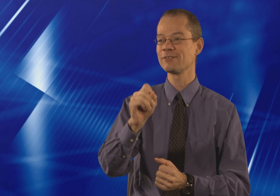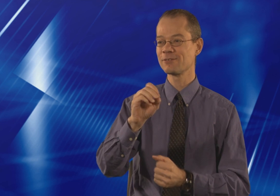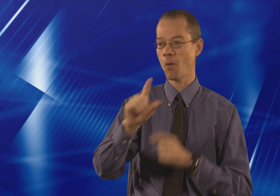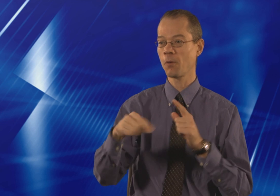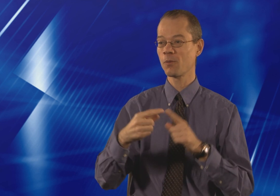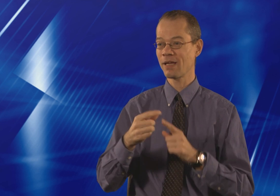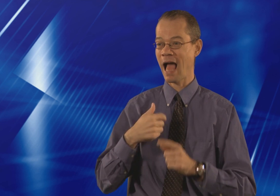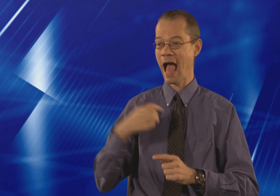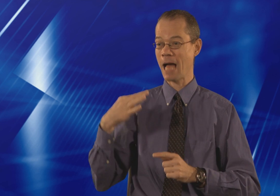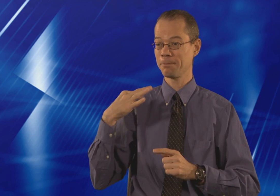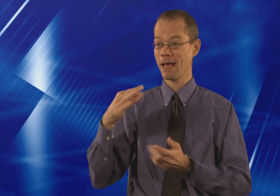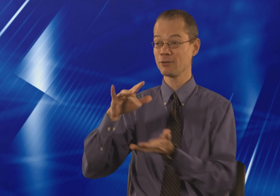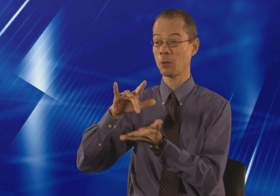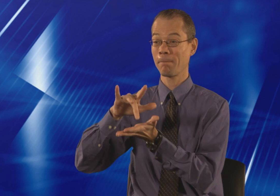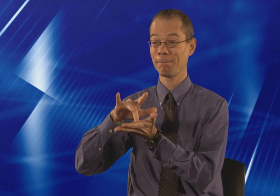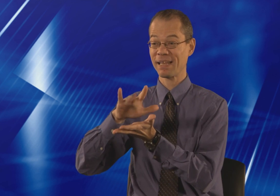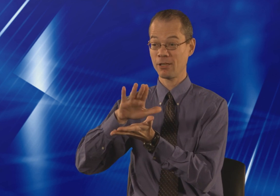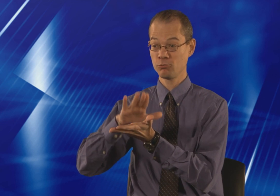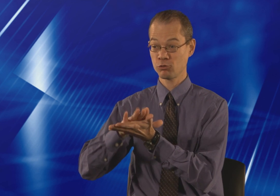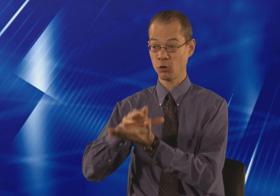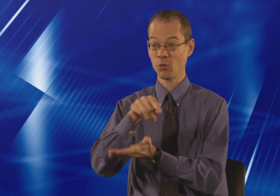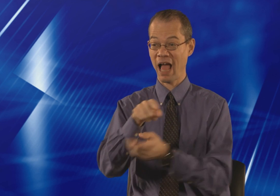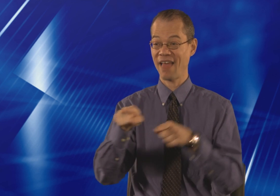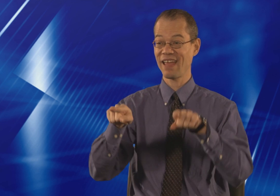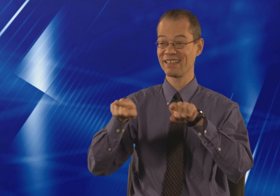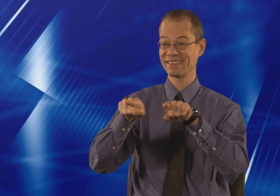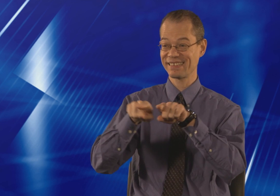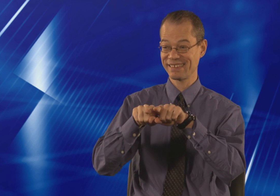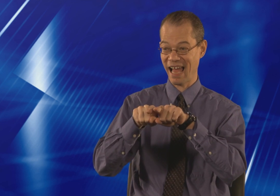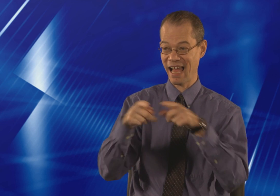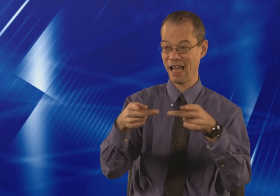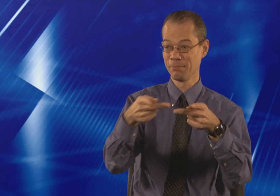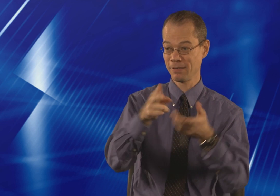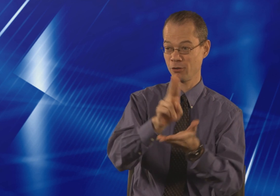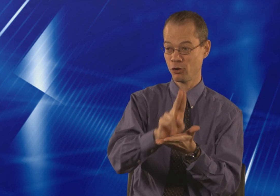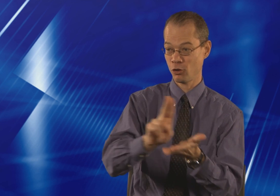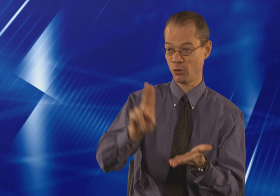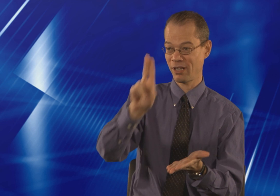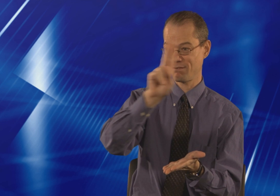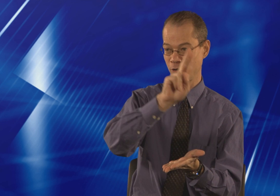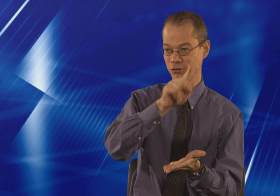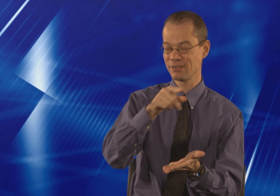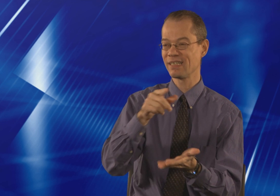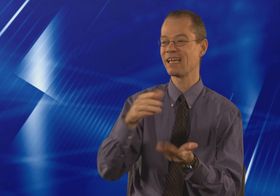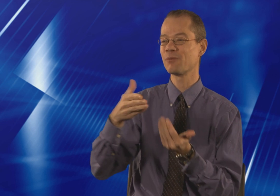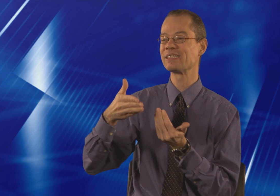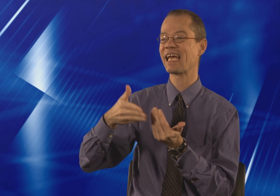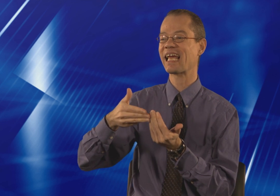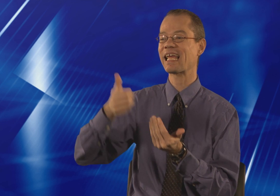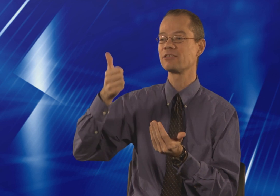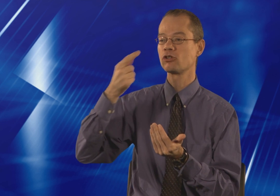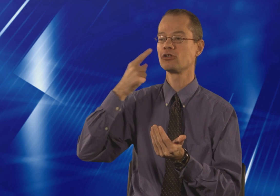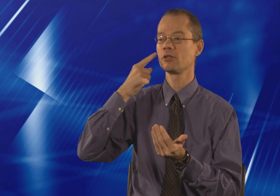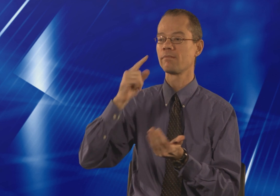So when I applied to medical school, it was at the same place. It was at the same university.